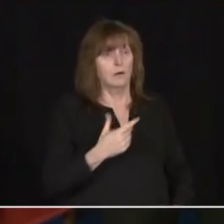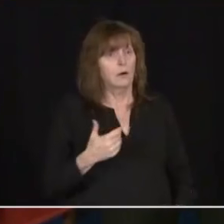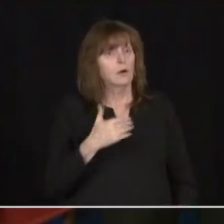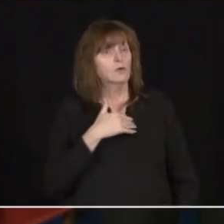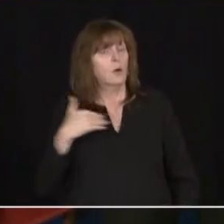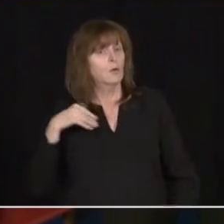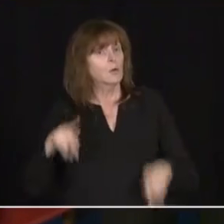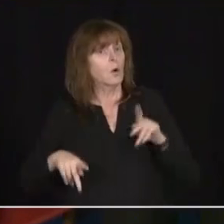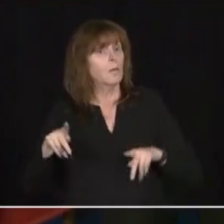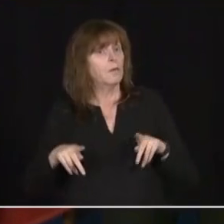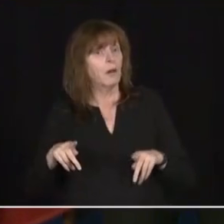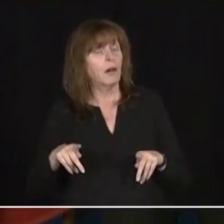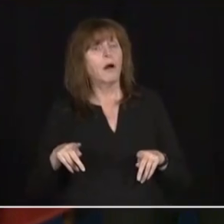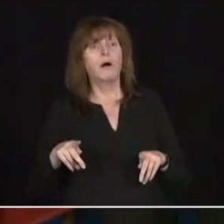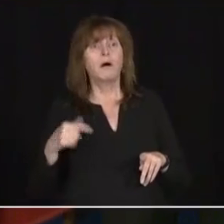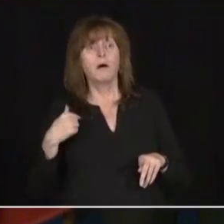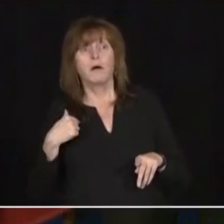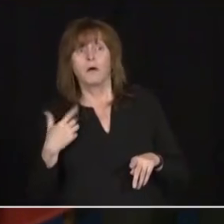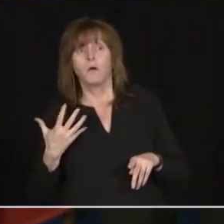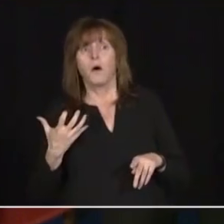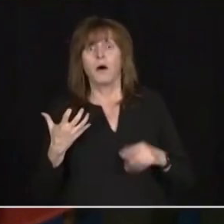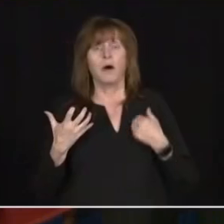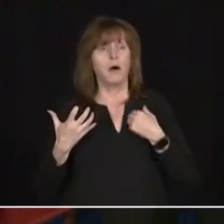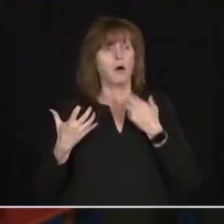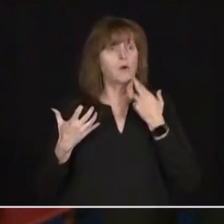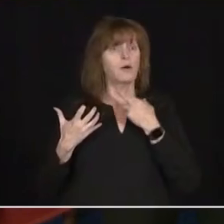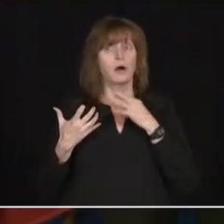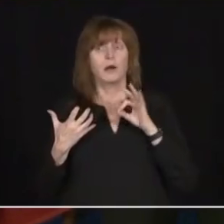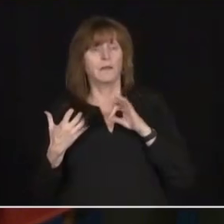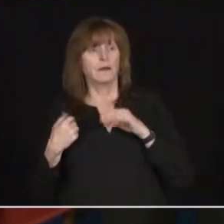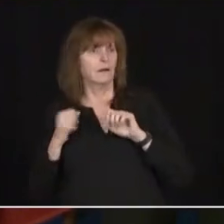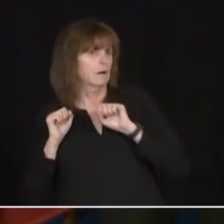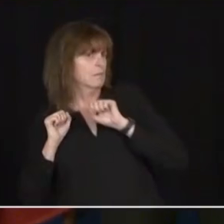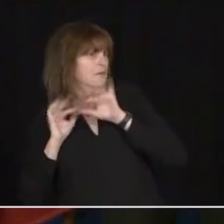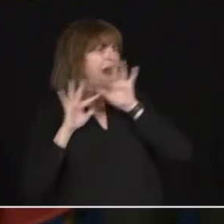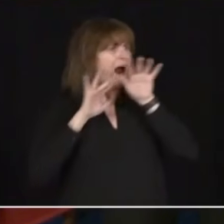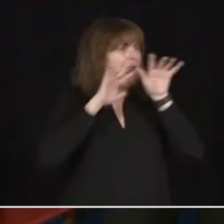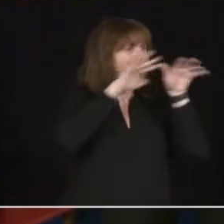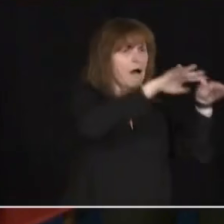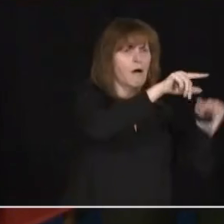If they loosen up restrictions in one area, guess where all the people from Toronto